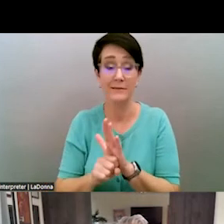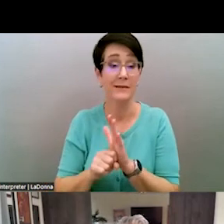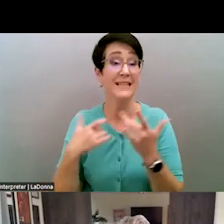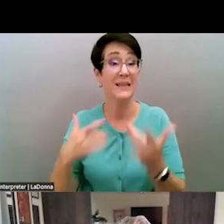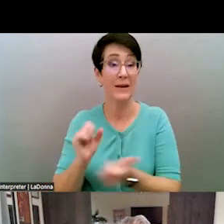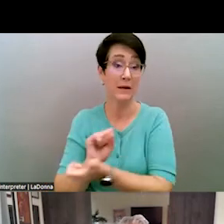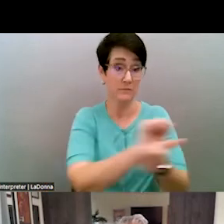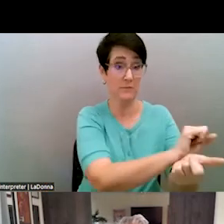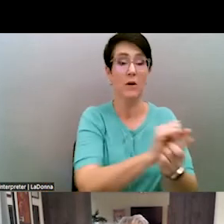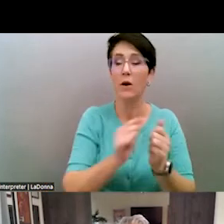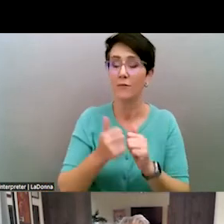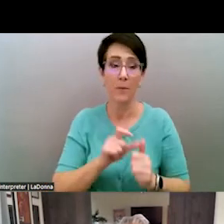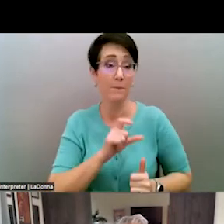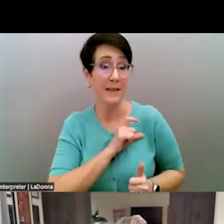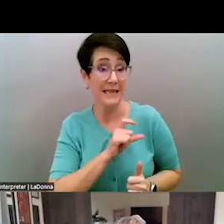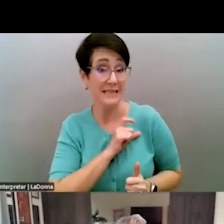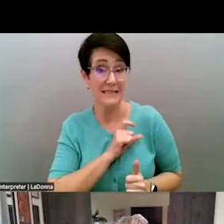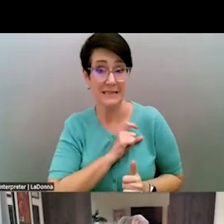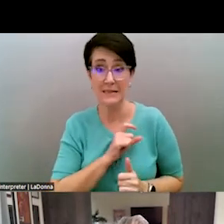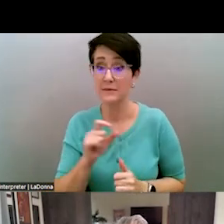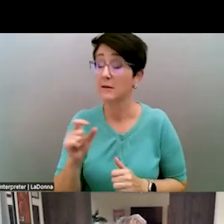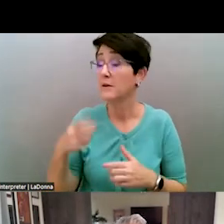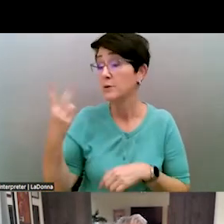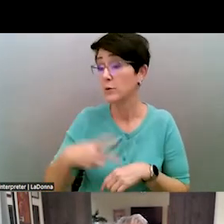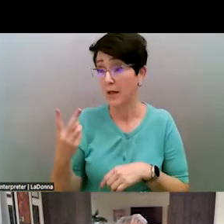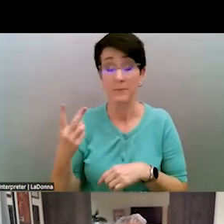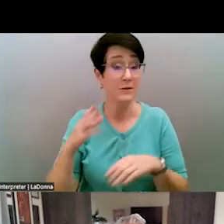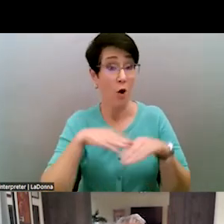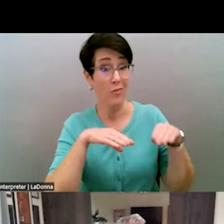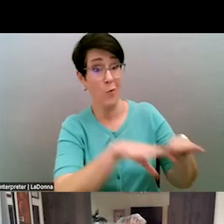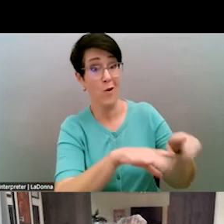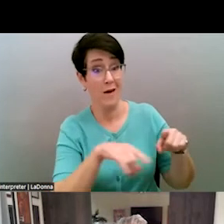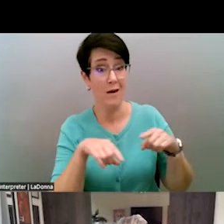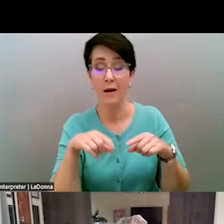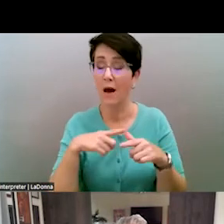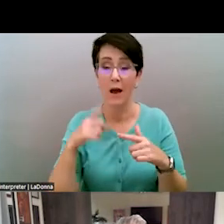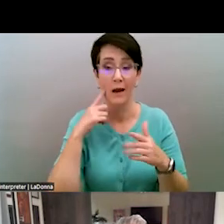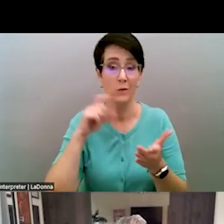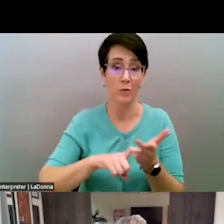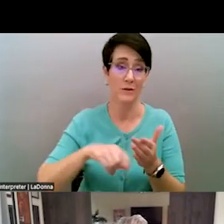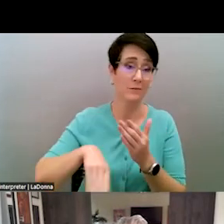I KICKED WINDOWS OUT OF POLICE CARS ON THE WAY TO MENTAL HOSPITALS. THANKFULLY I DIDN'T GET THE SHIT